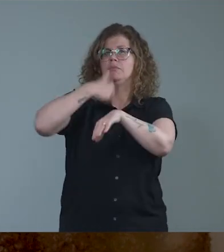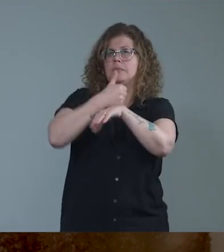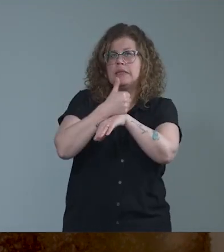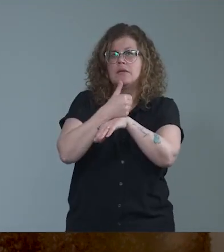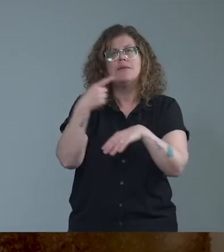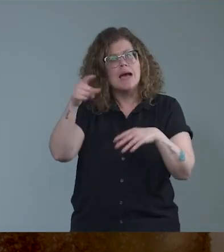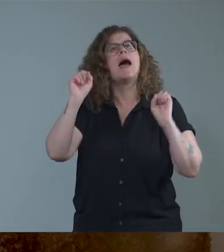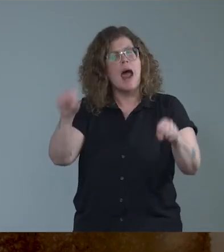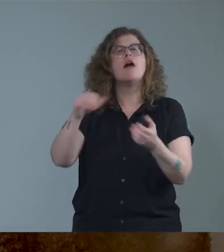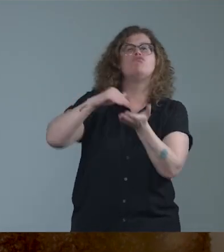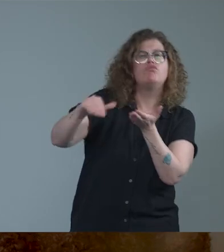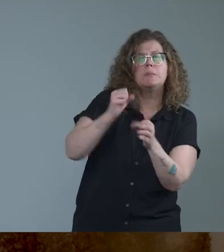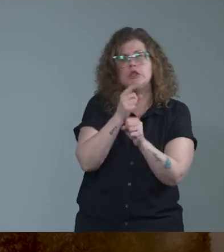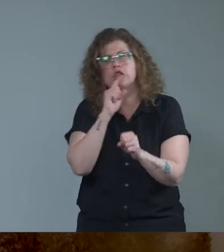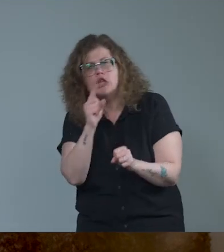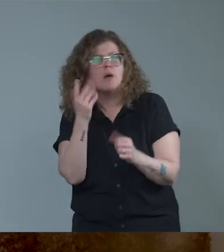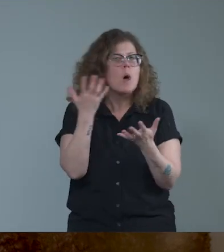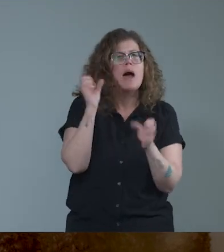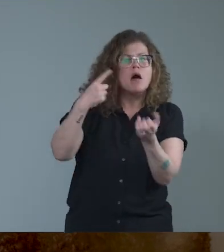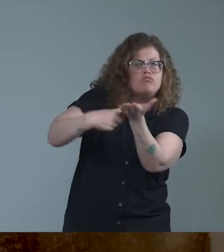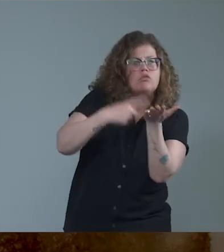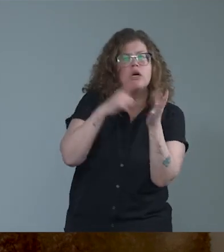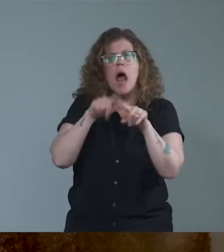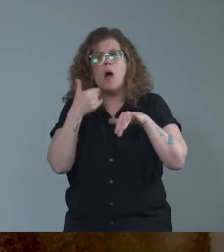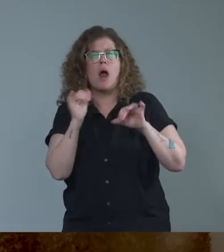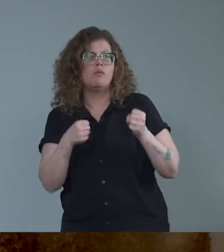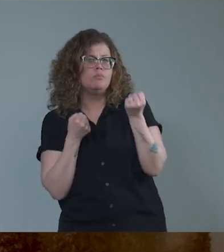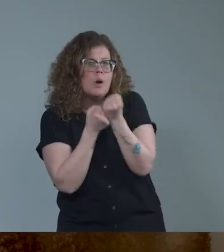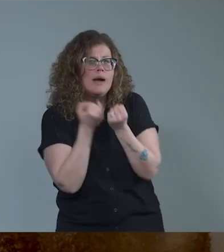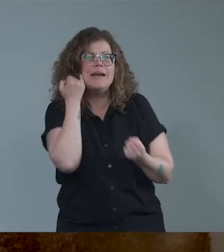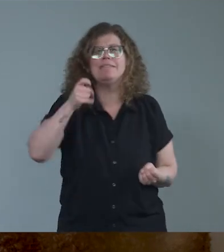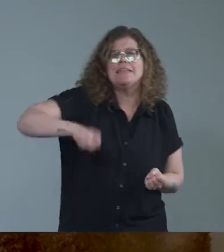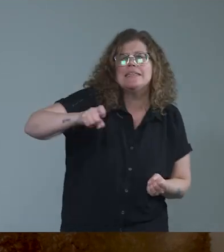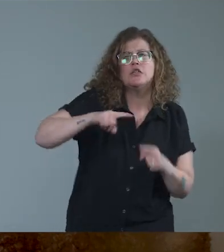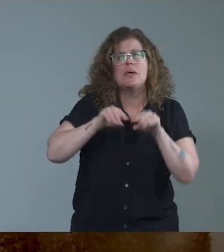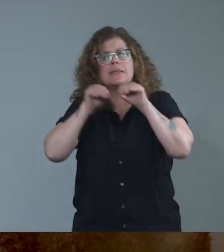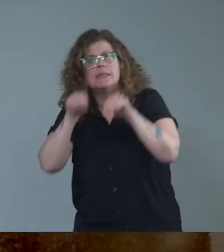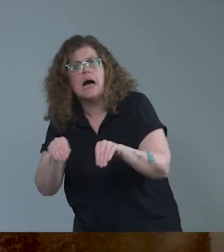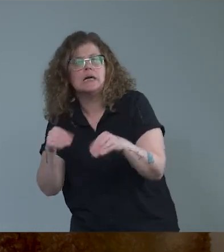but maybe it's not so much like when you actually explain it, in people's, words they can understand, they can help